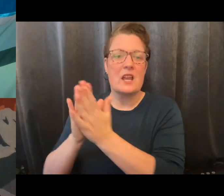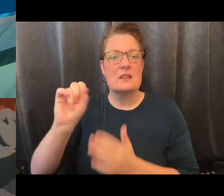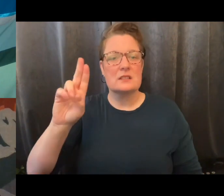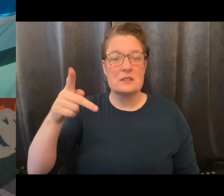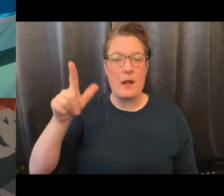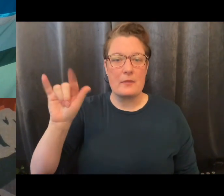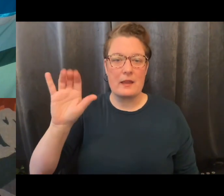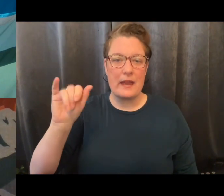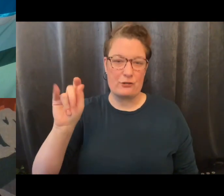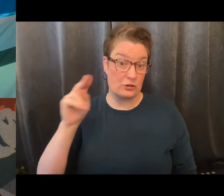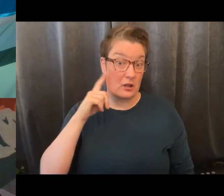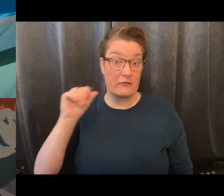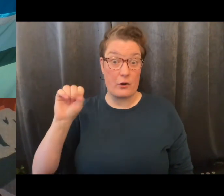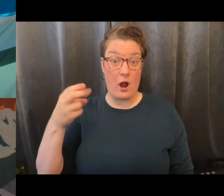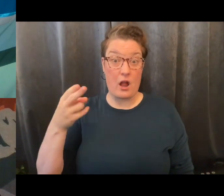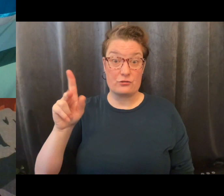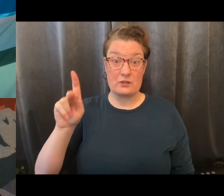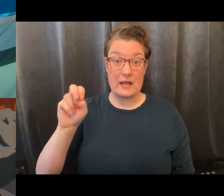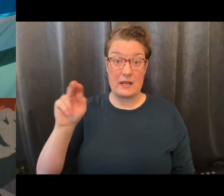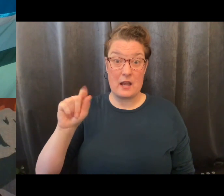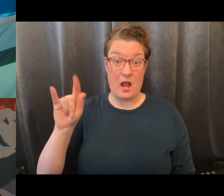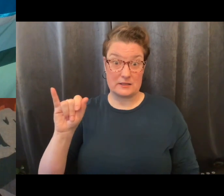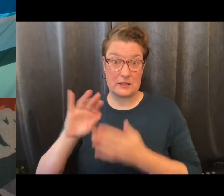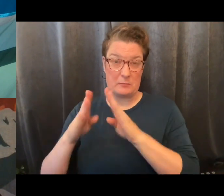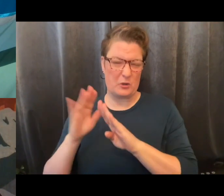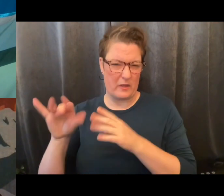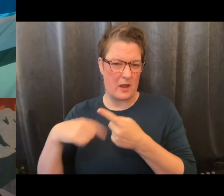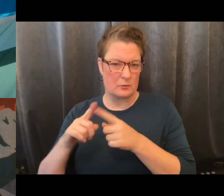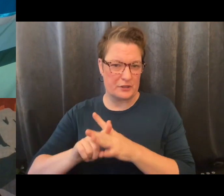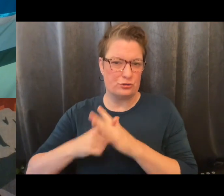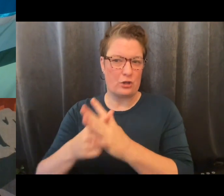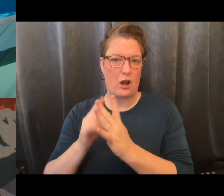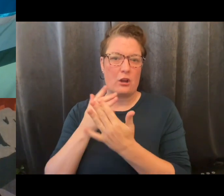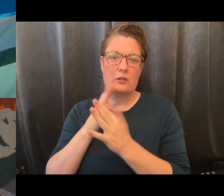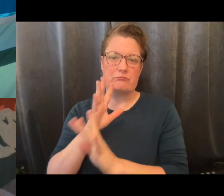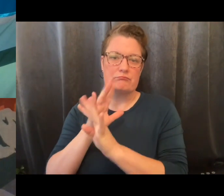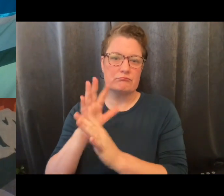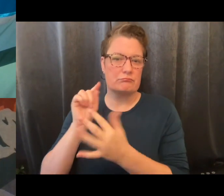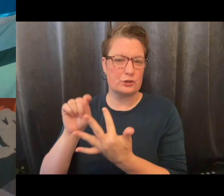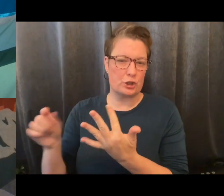think that's when certain prayers start being said, but for other communities, I think they happen all throughout Elul.